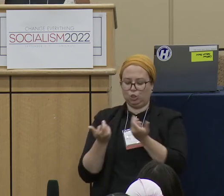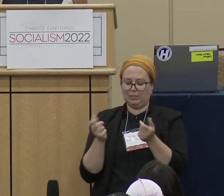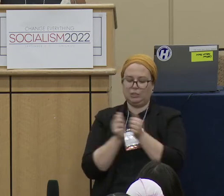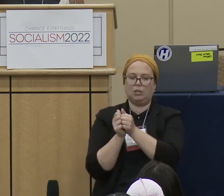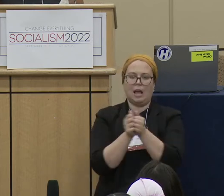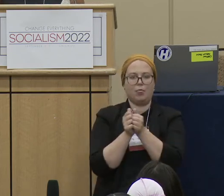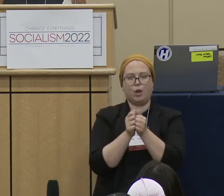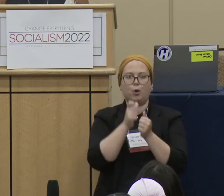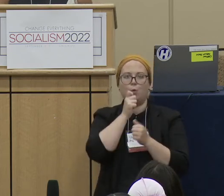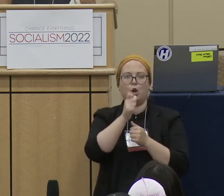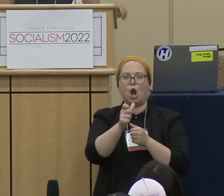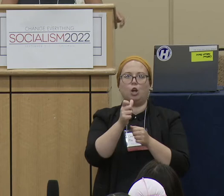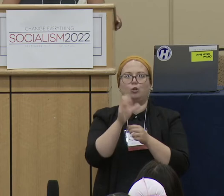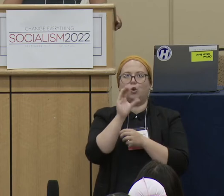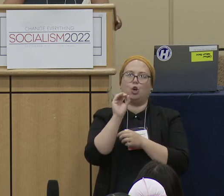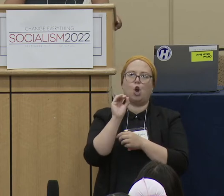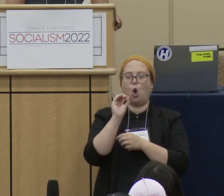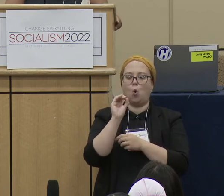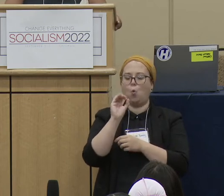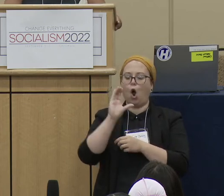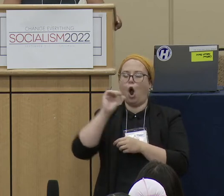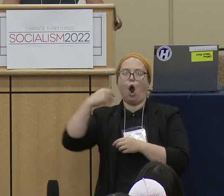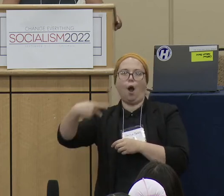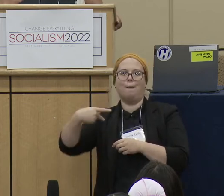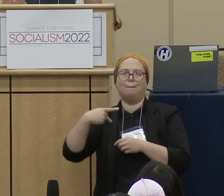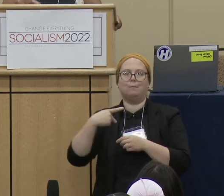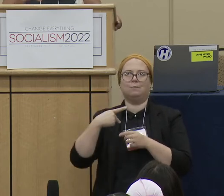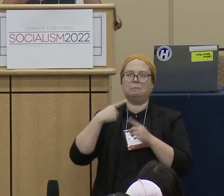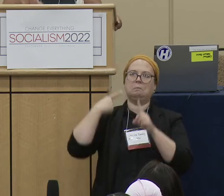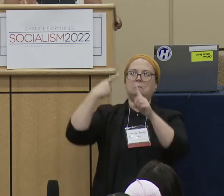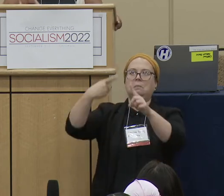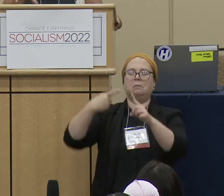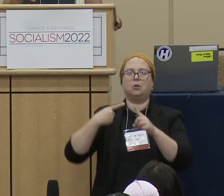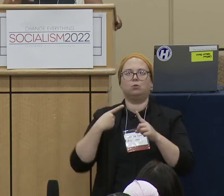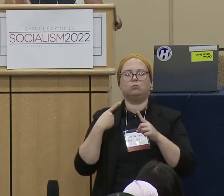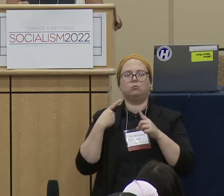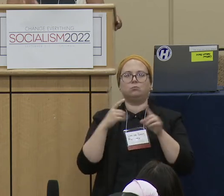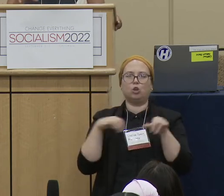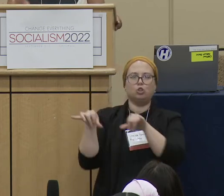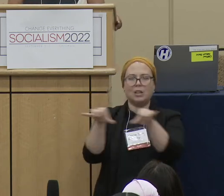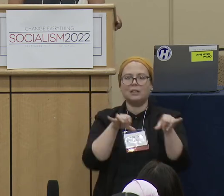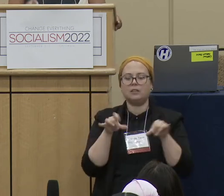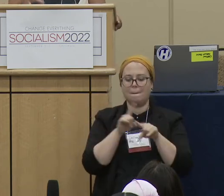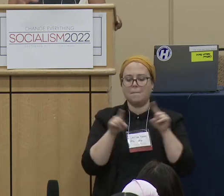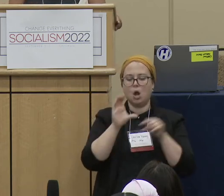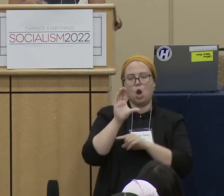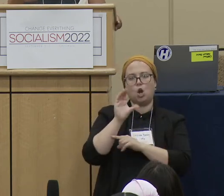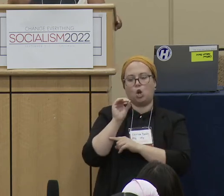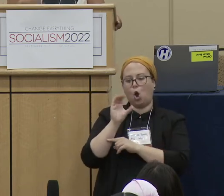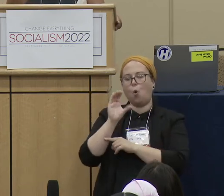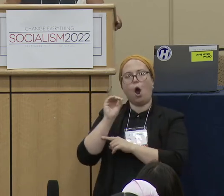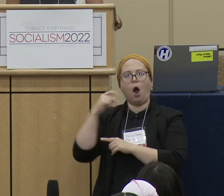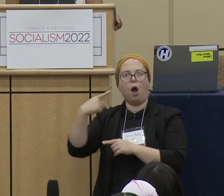ways to rehearse ways of making decisions together . We're not going to co-op our way to socialism . But co-ops and